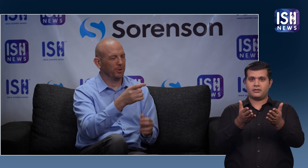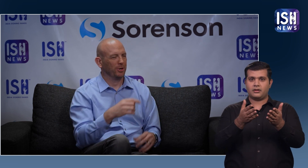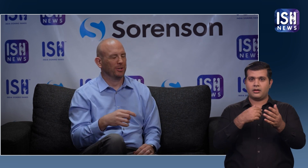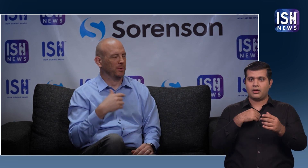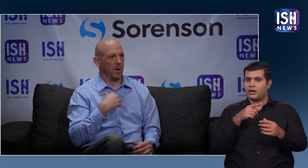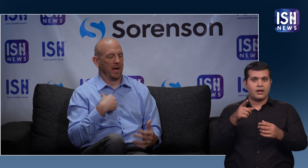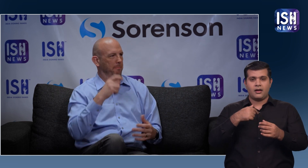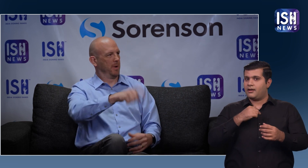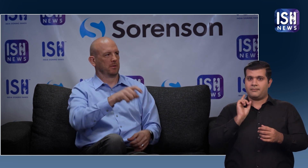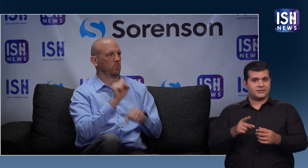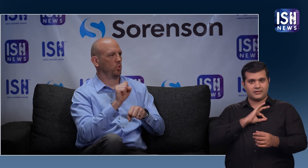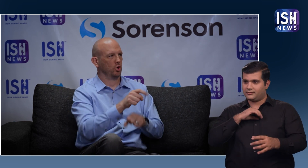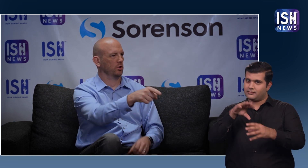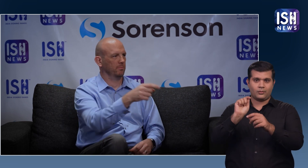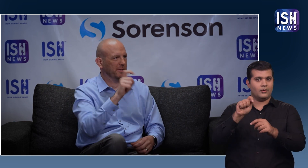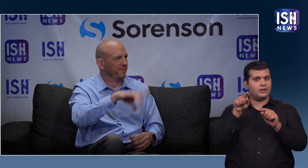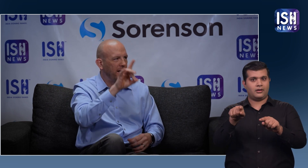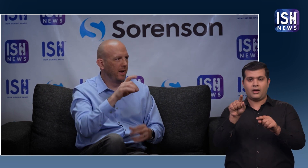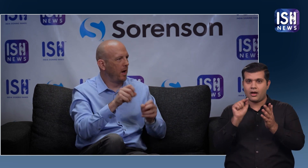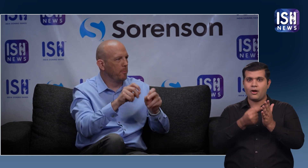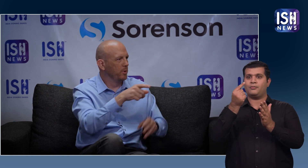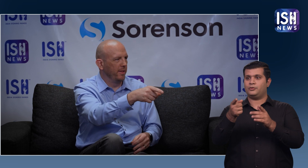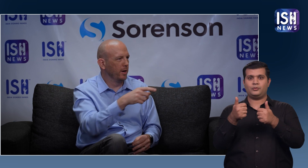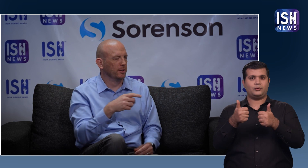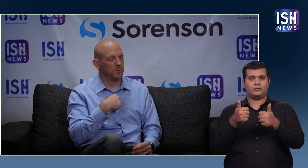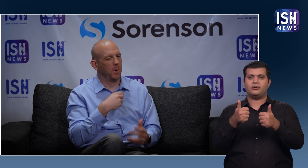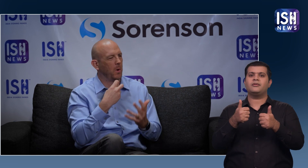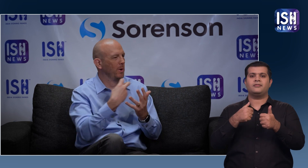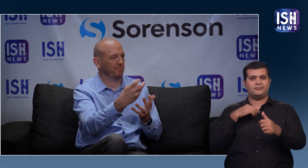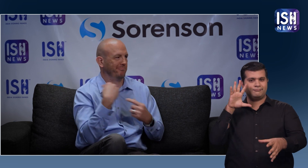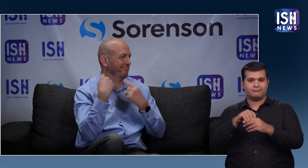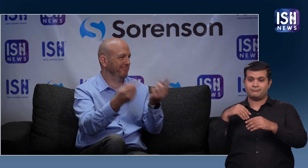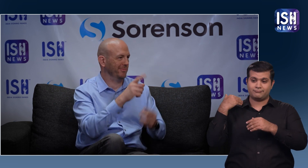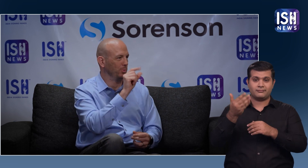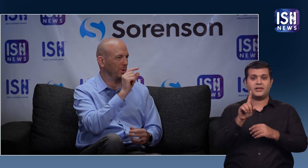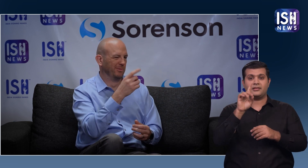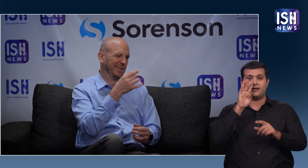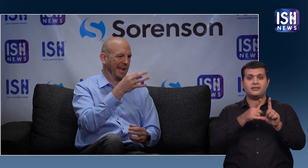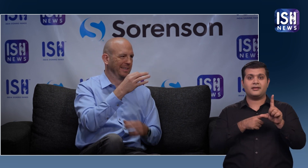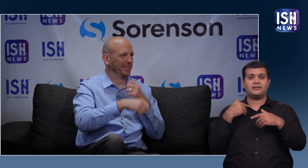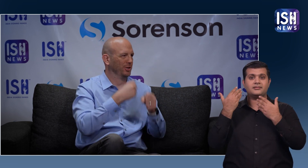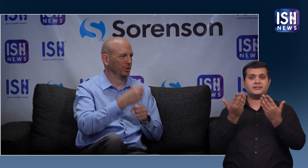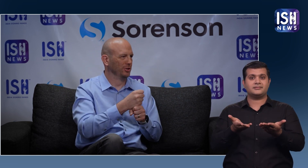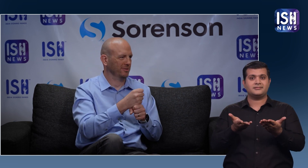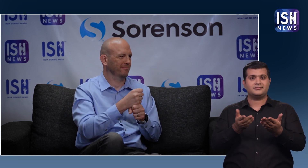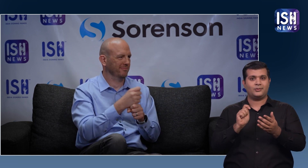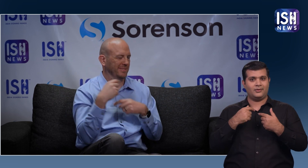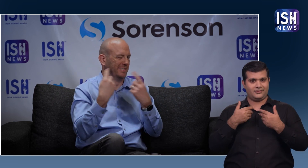So I decided that I should work and find an opportunity there. I was involved with them for 19 years.